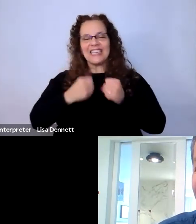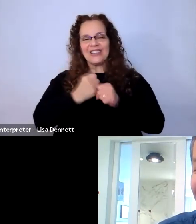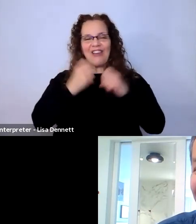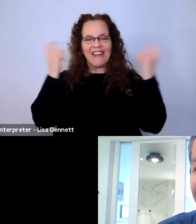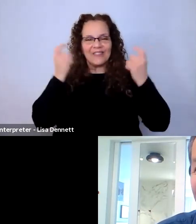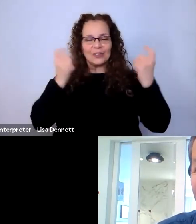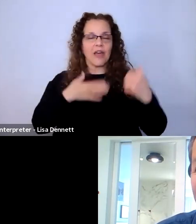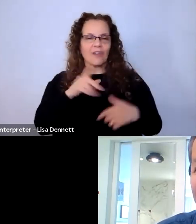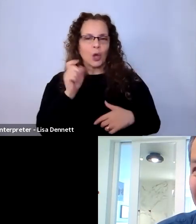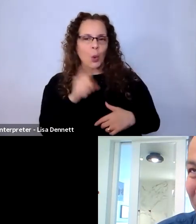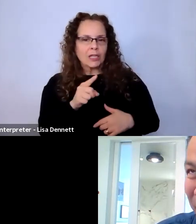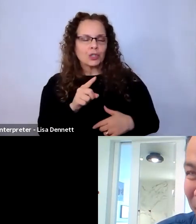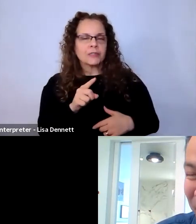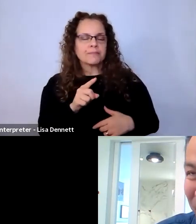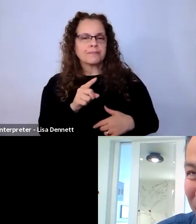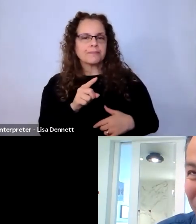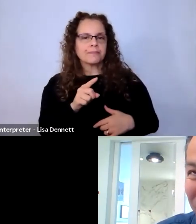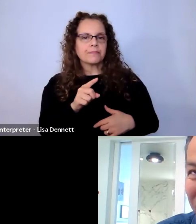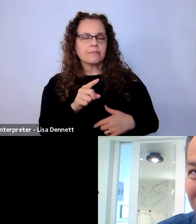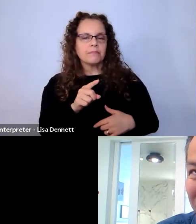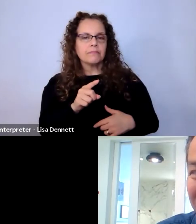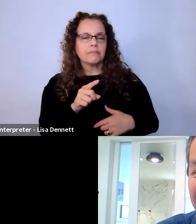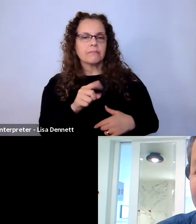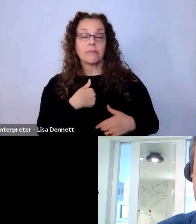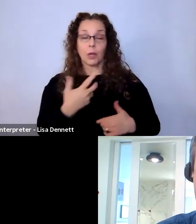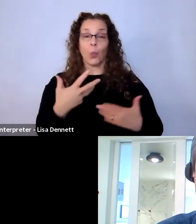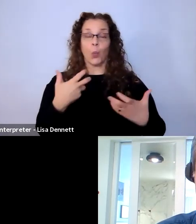you would love for everyone to embark on to commemorate this anniversary.